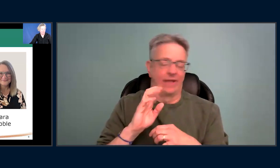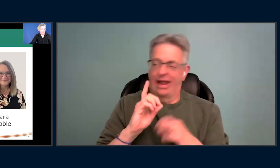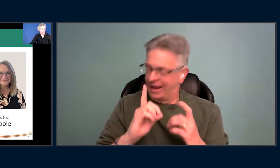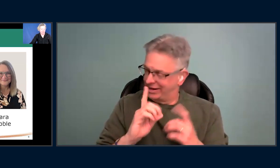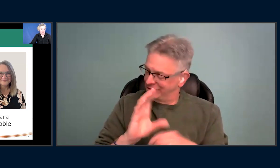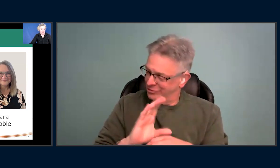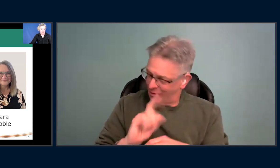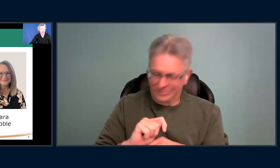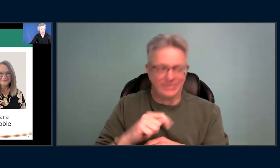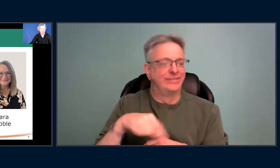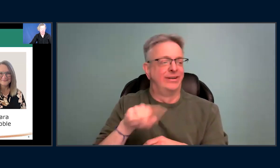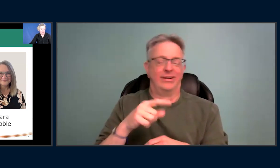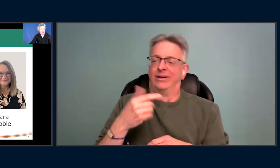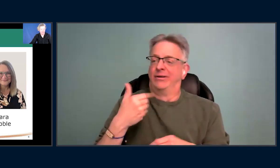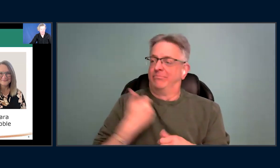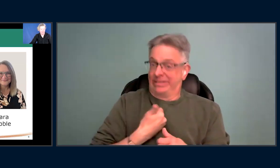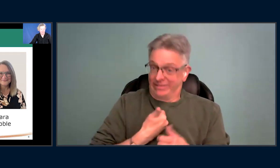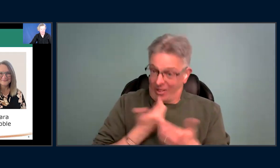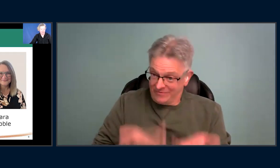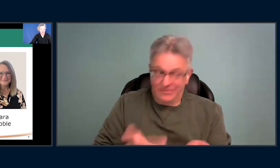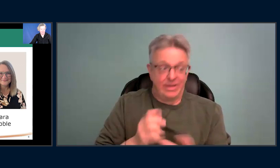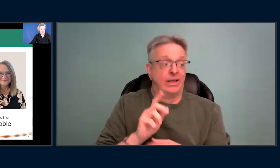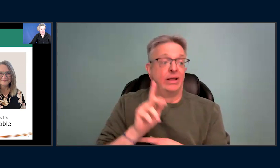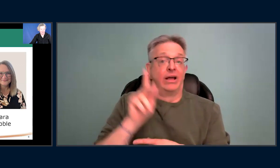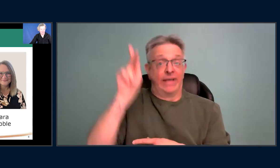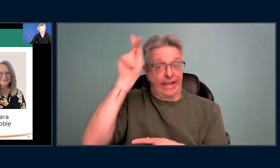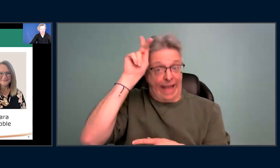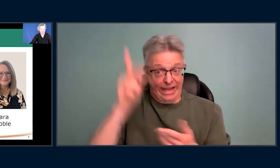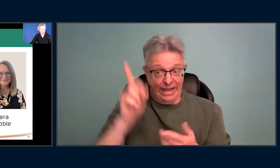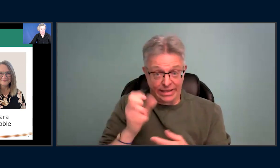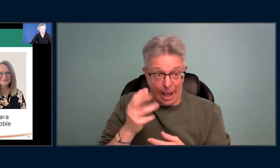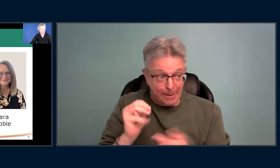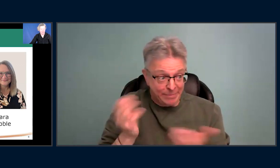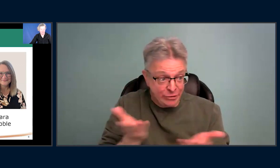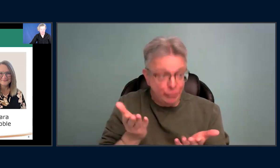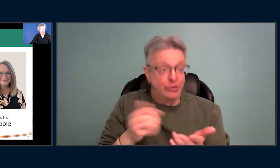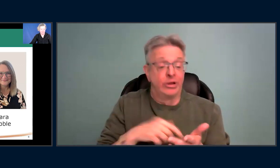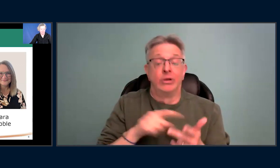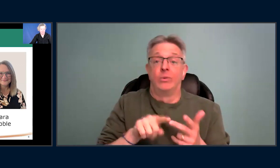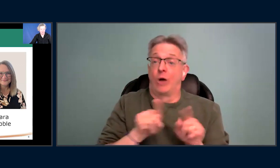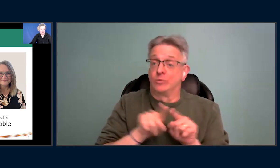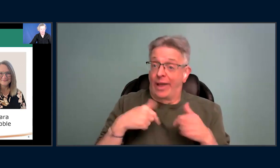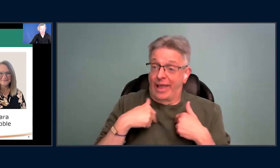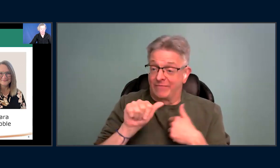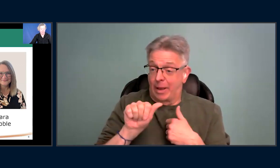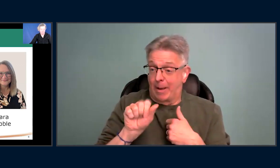our RDHH consultant team here. And I have myself, of course, and then we have Kelly Dunham is here as well.